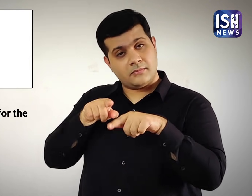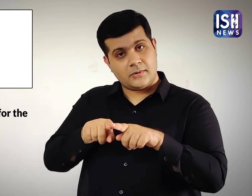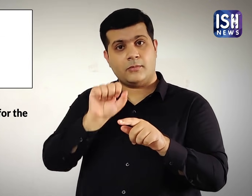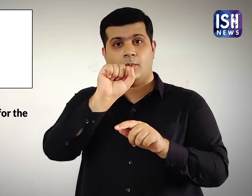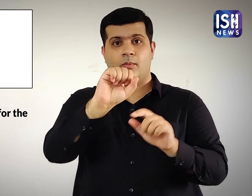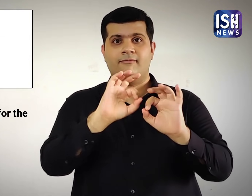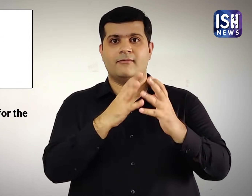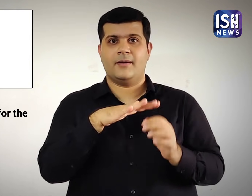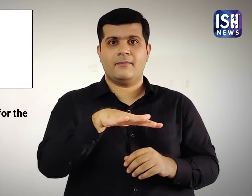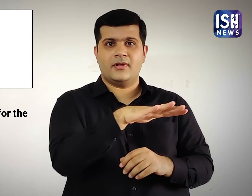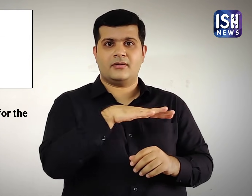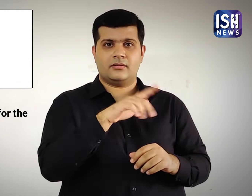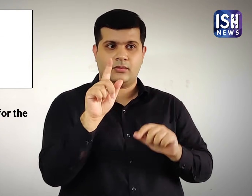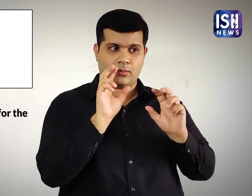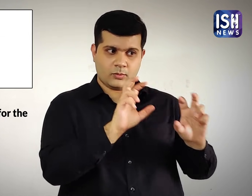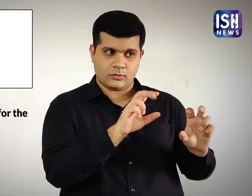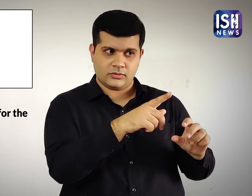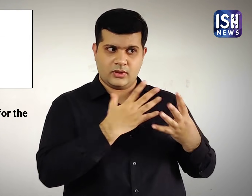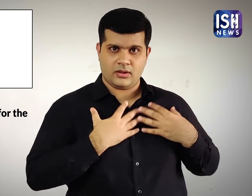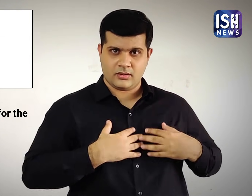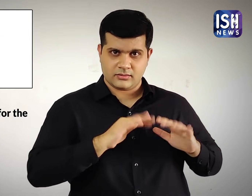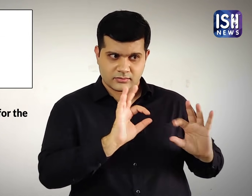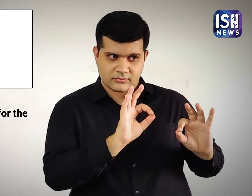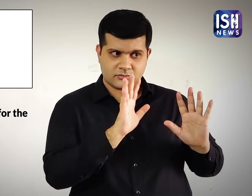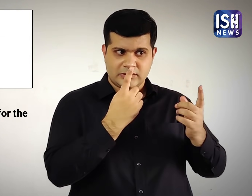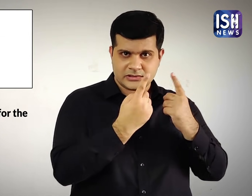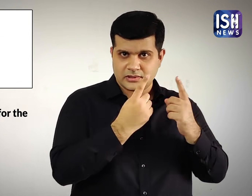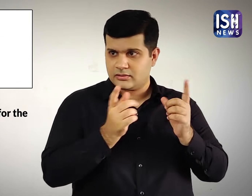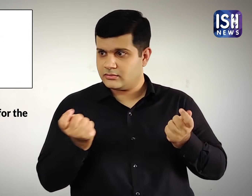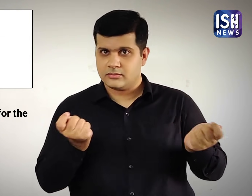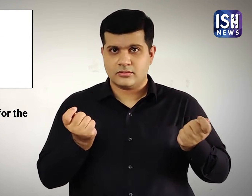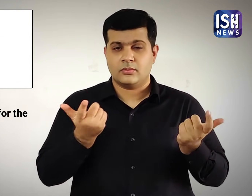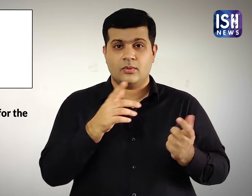Family members must also be monitored frequently.